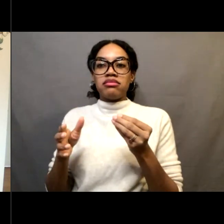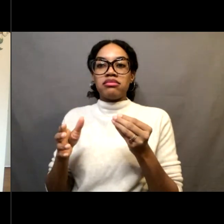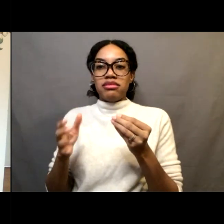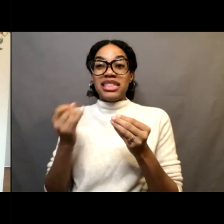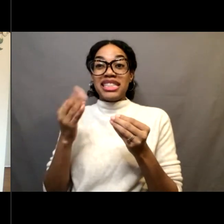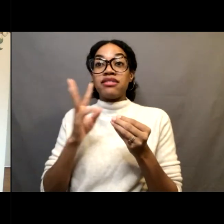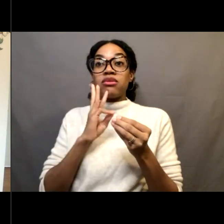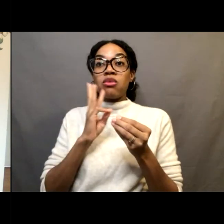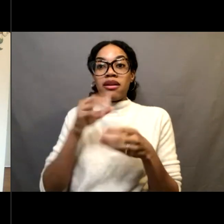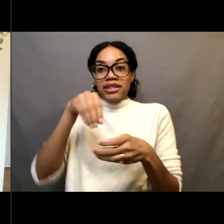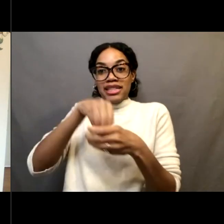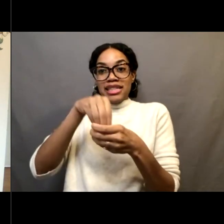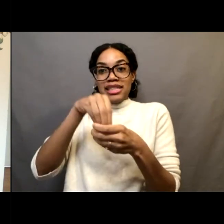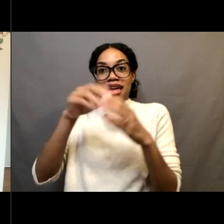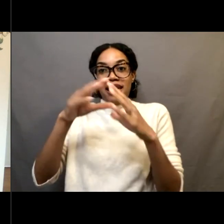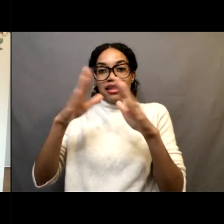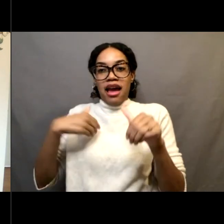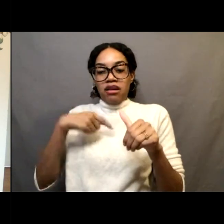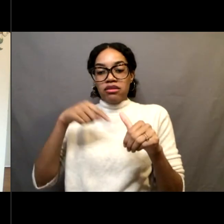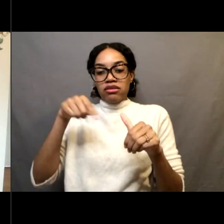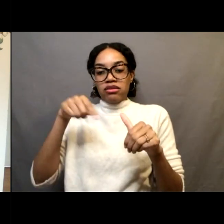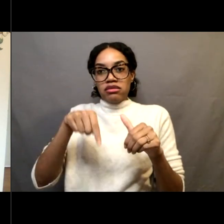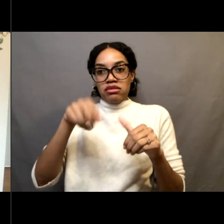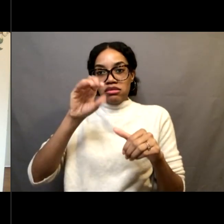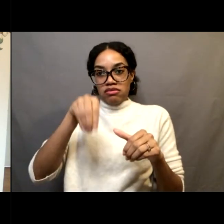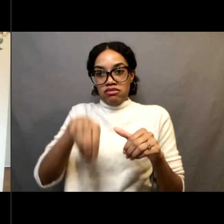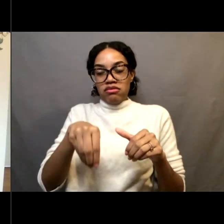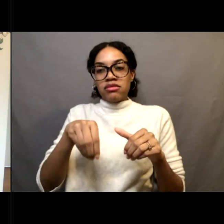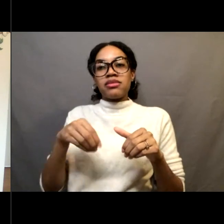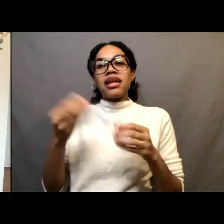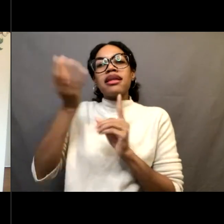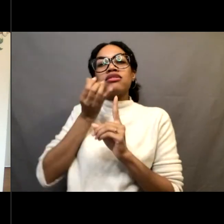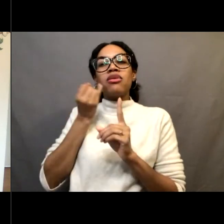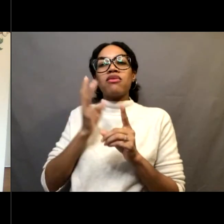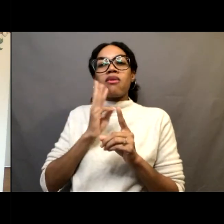but this will help us to determine if water gets inside. So I'll show you here.